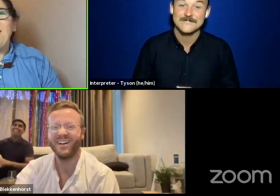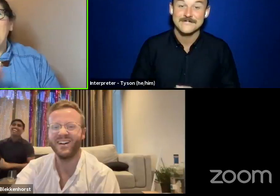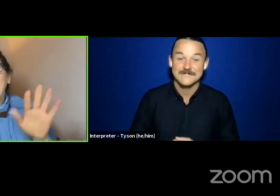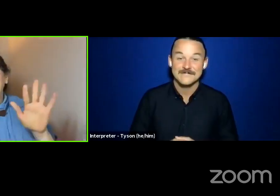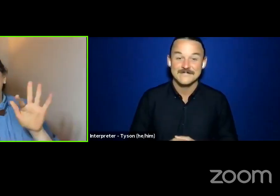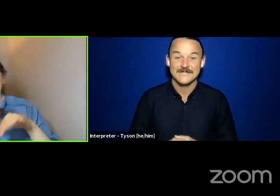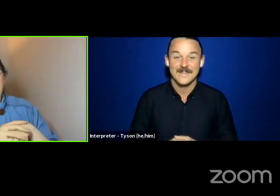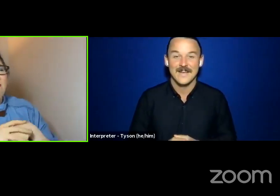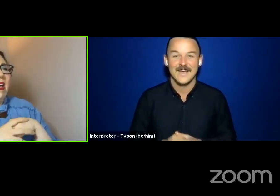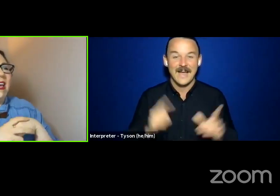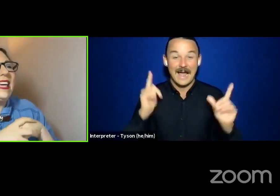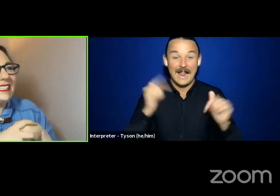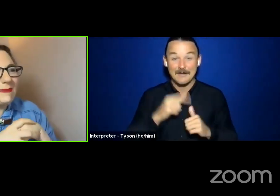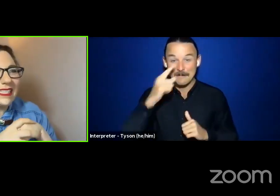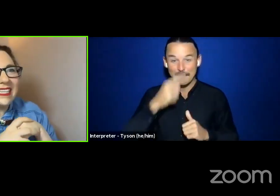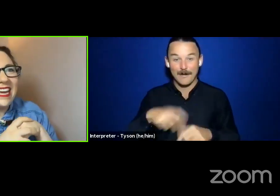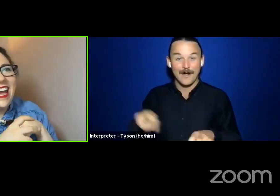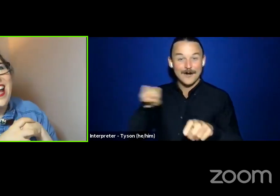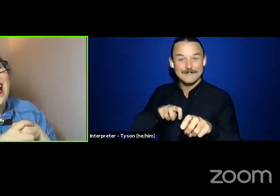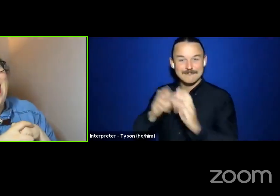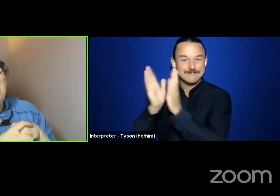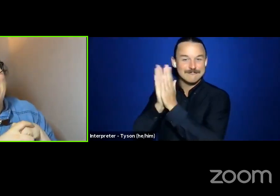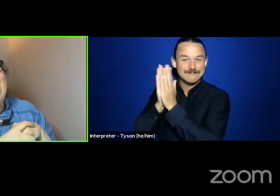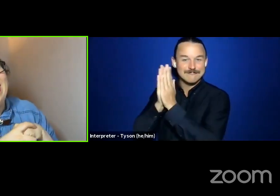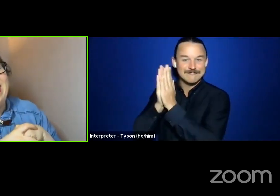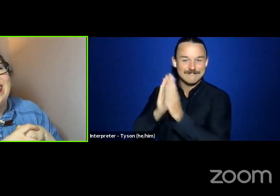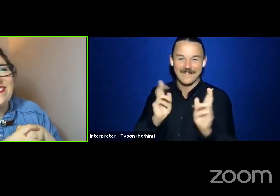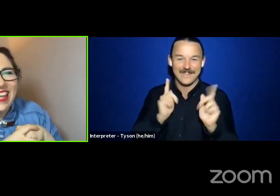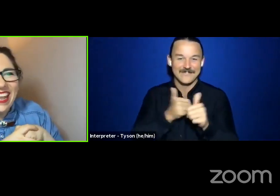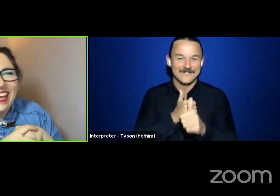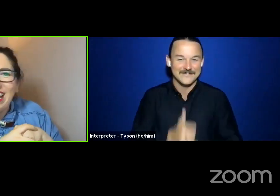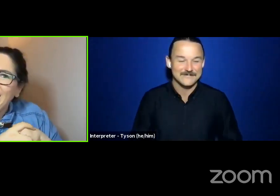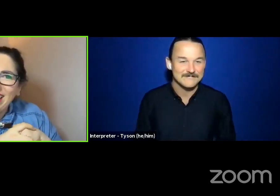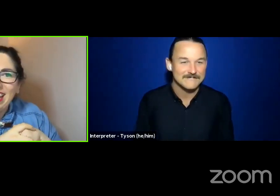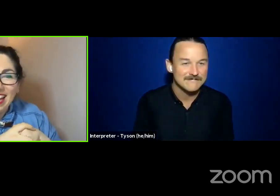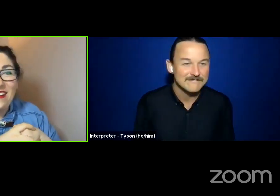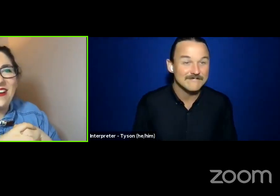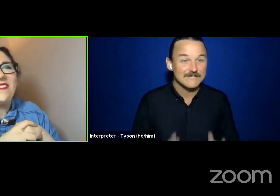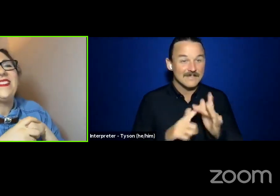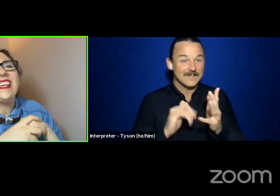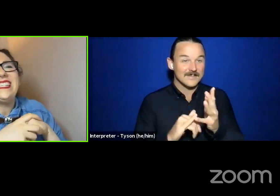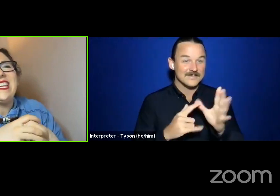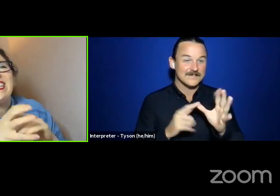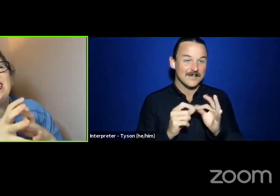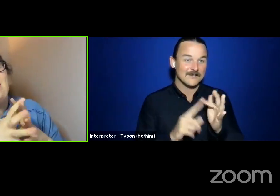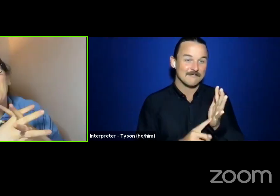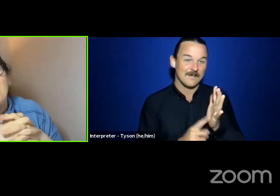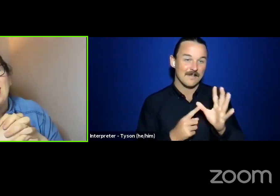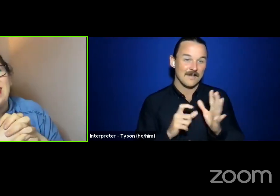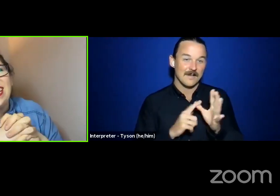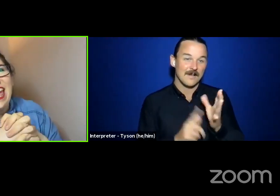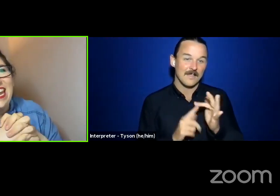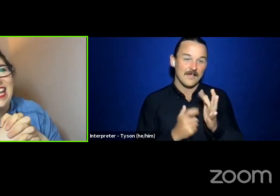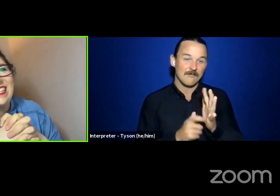Give it Give it up the end and Give it up the end, and also people Cheering them, I love, I love the people who brought a hat.